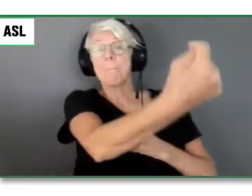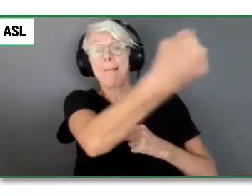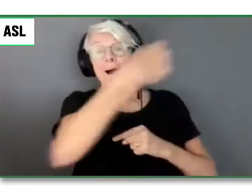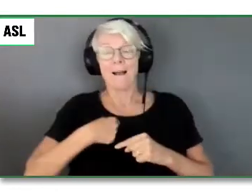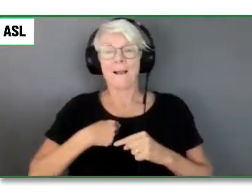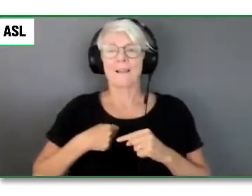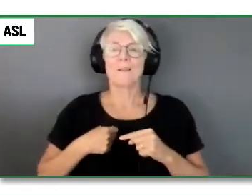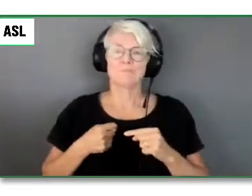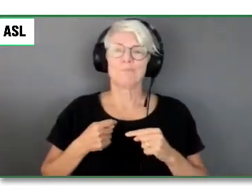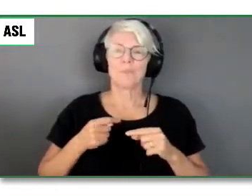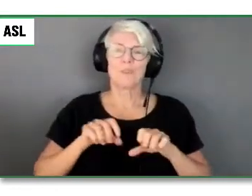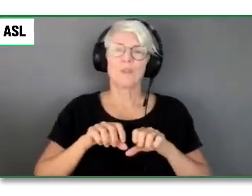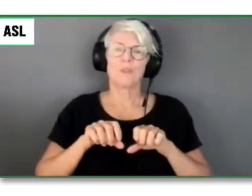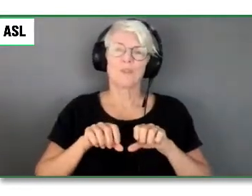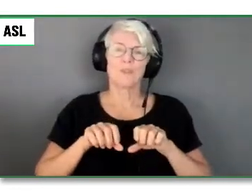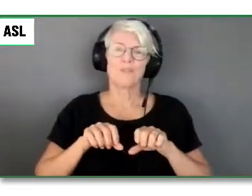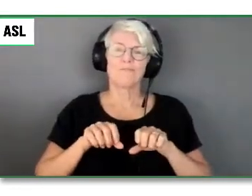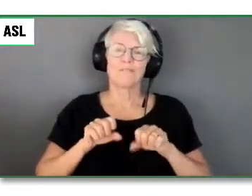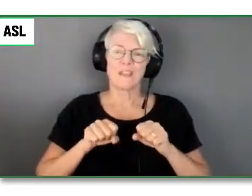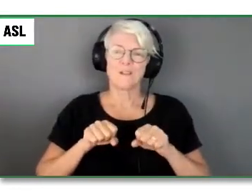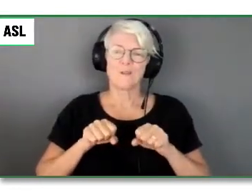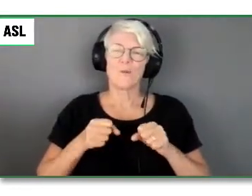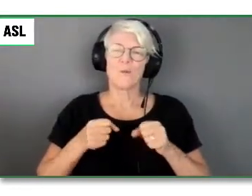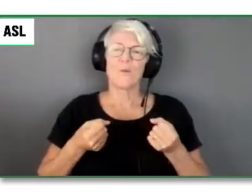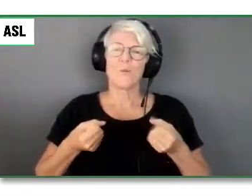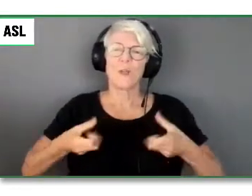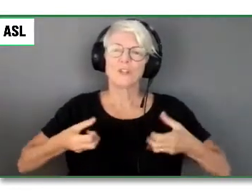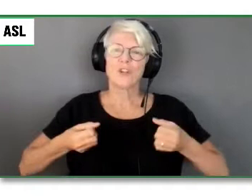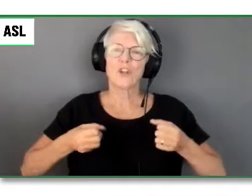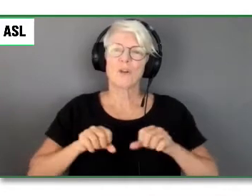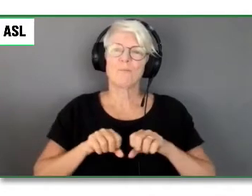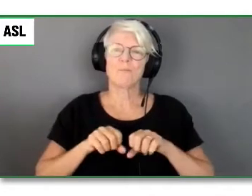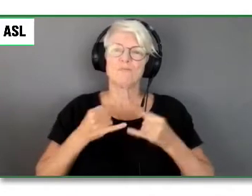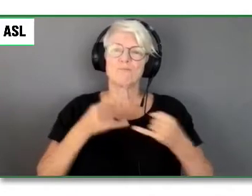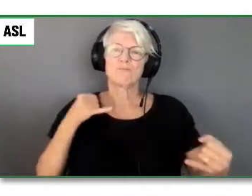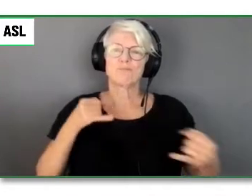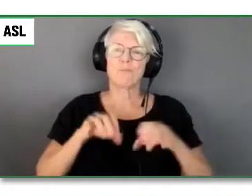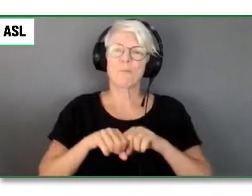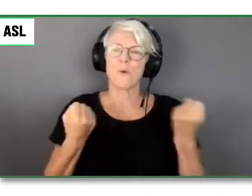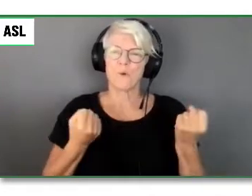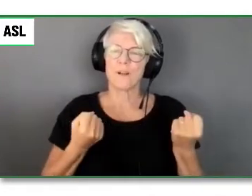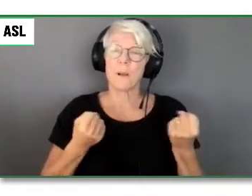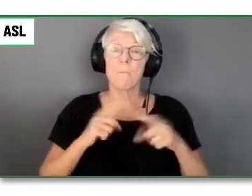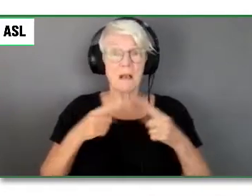felt safe with everyone. We did not pave the trail or flatten it.